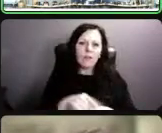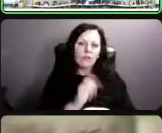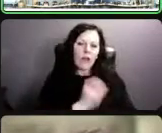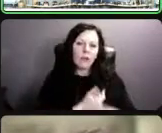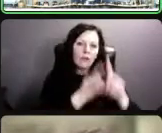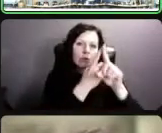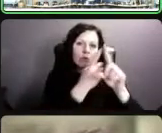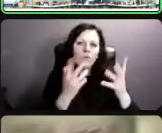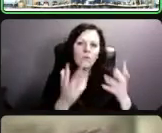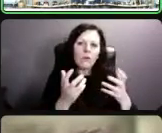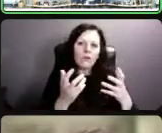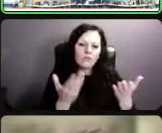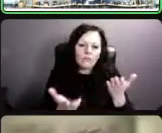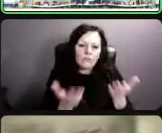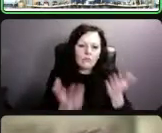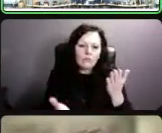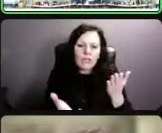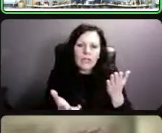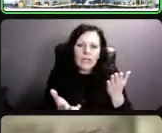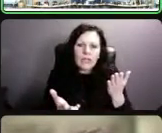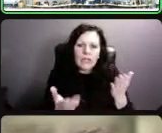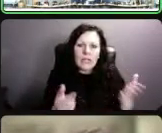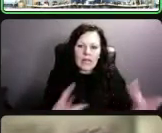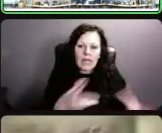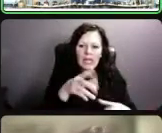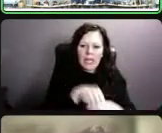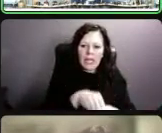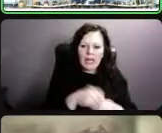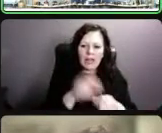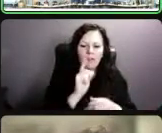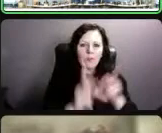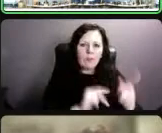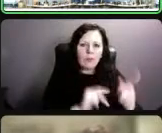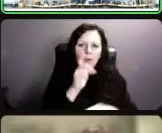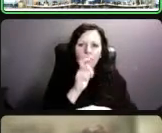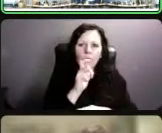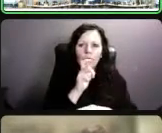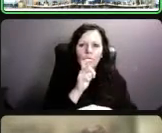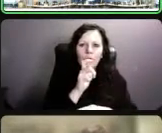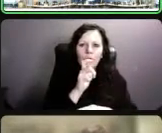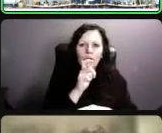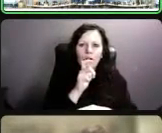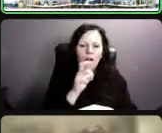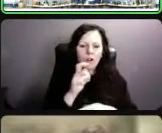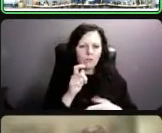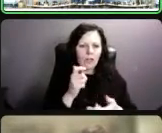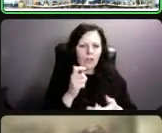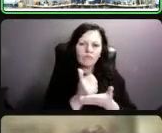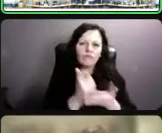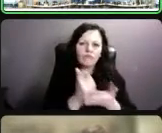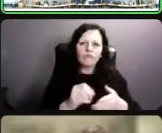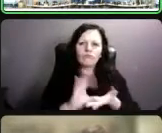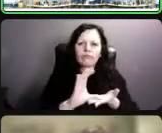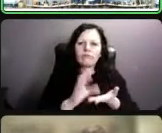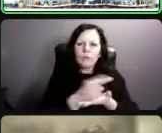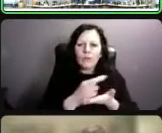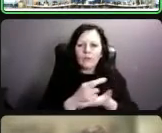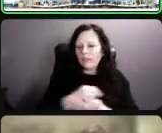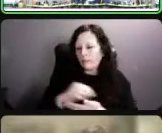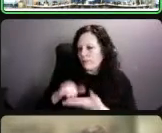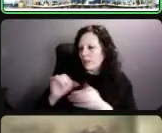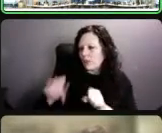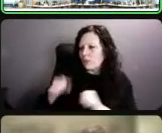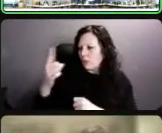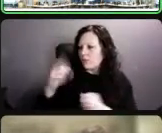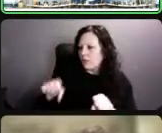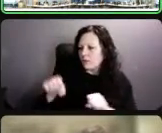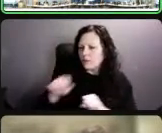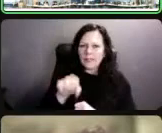GETTING ALL FREE RIGHT NOW AND